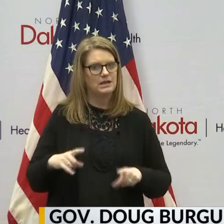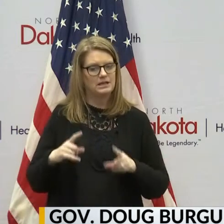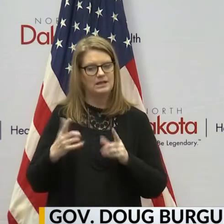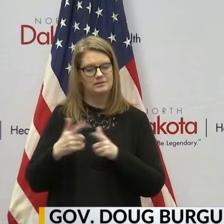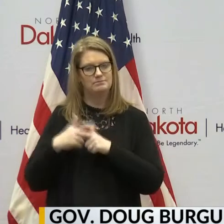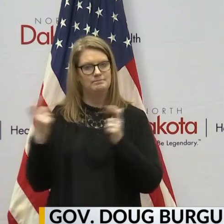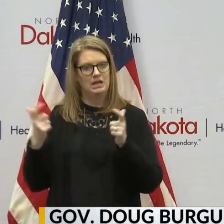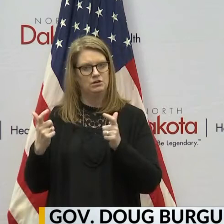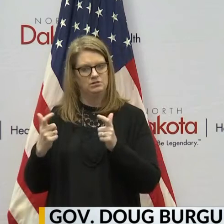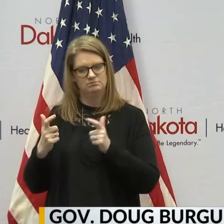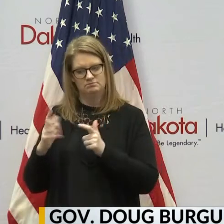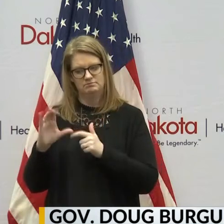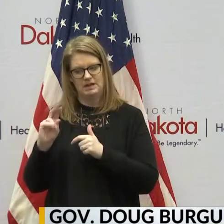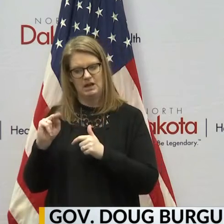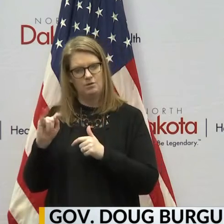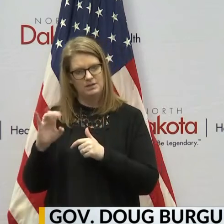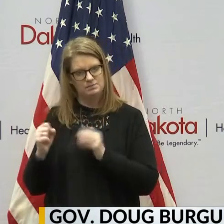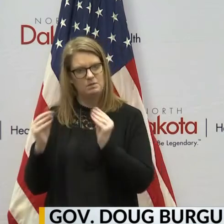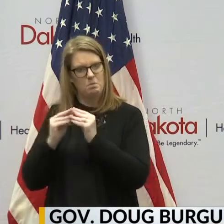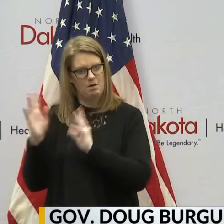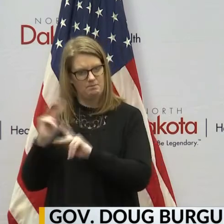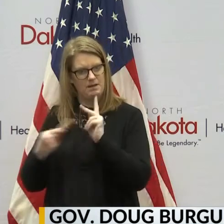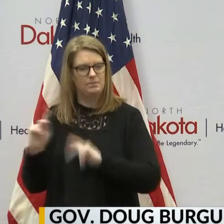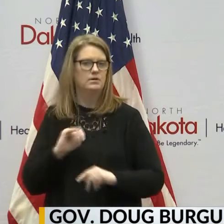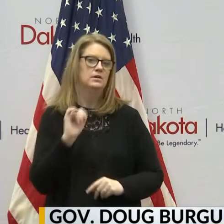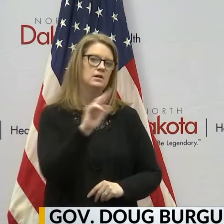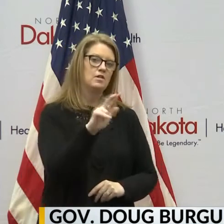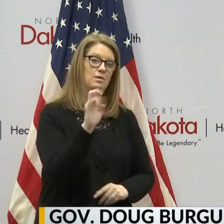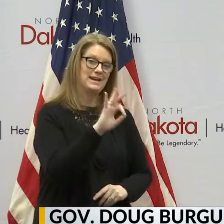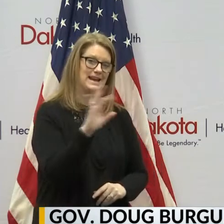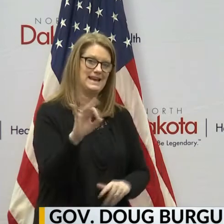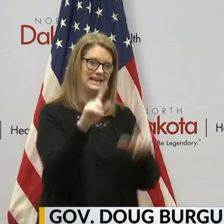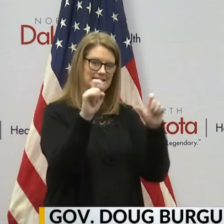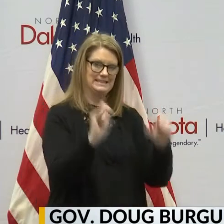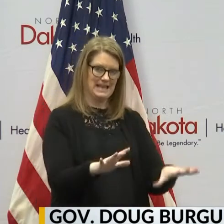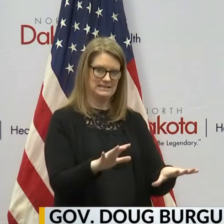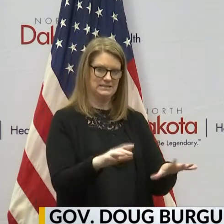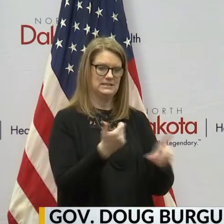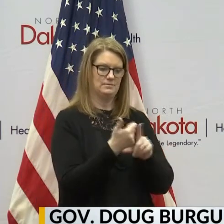YOU CAN SEE WHERE THEY ARE BY COUNTY AND OF COURSE APPROPRIATELY, WE HAVE MORE